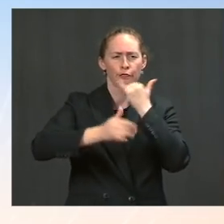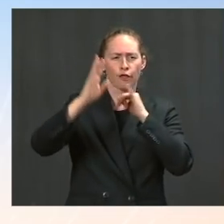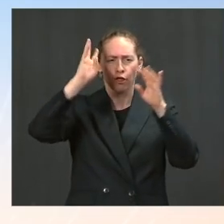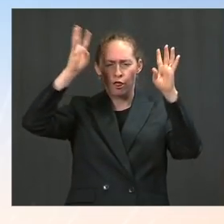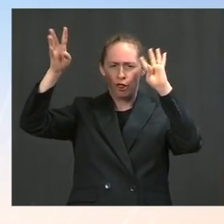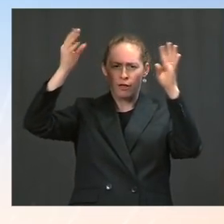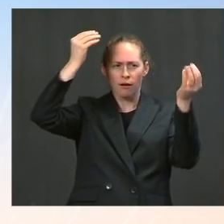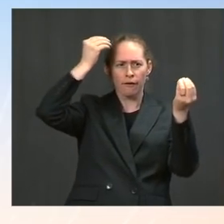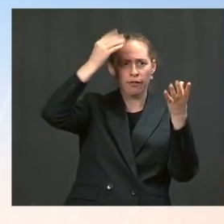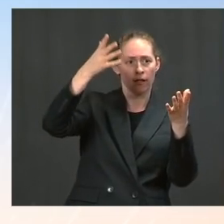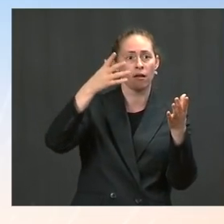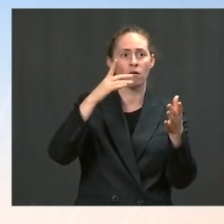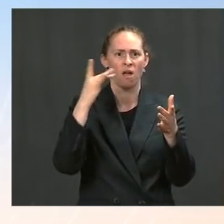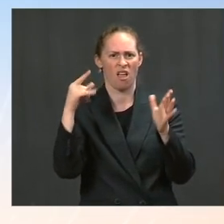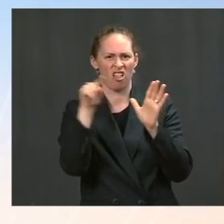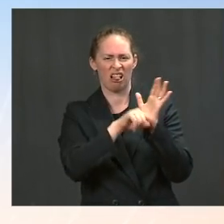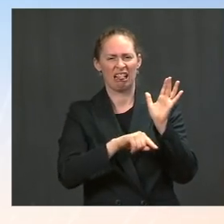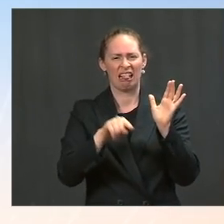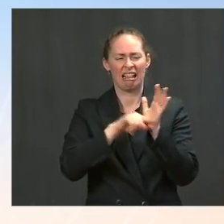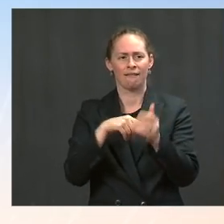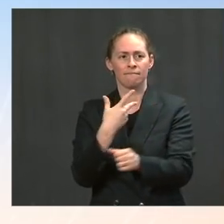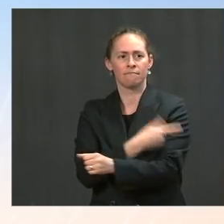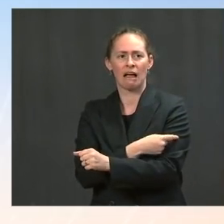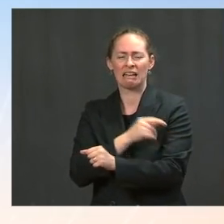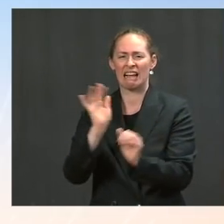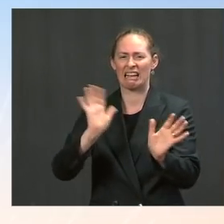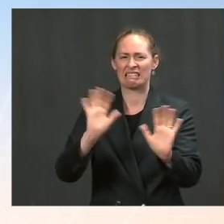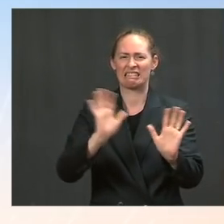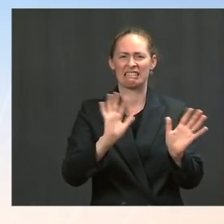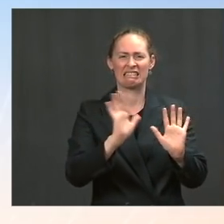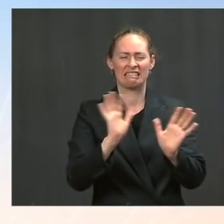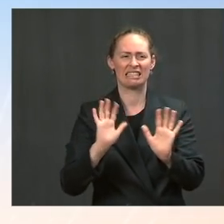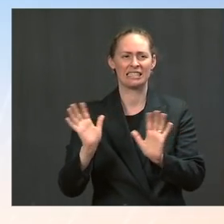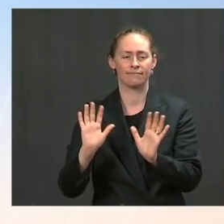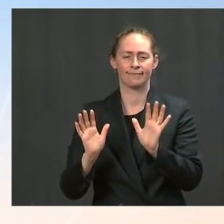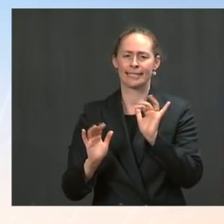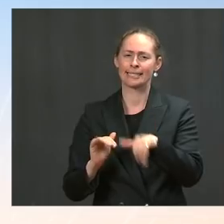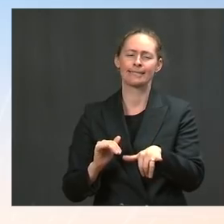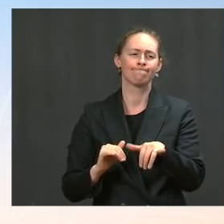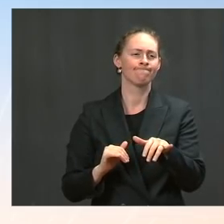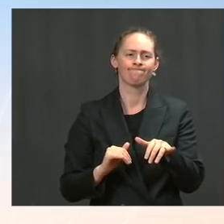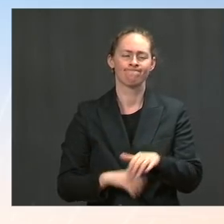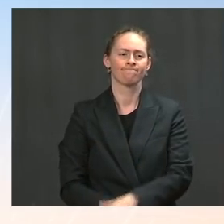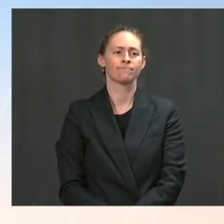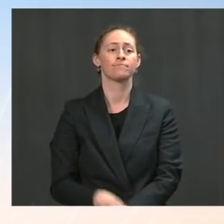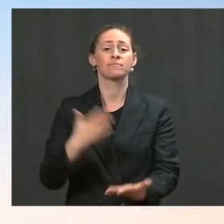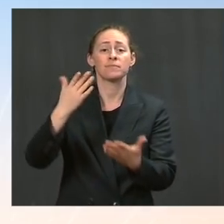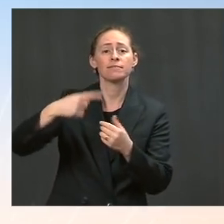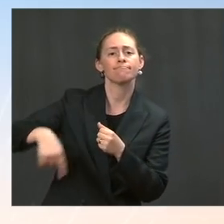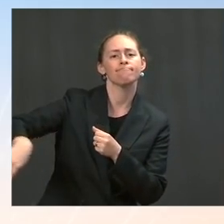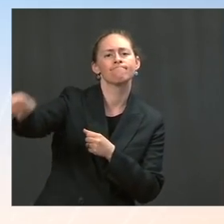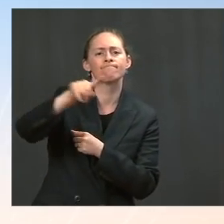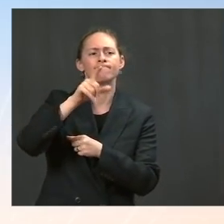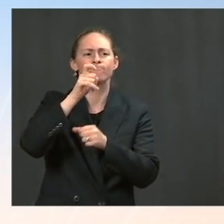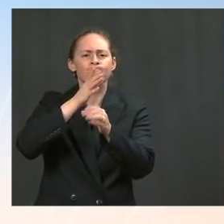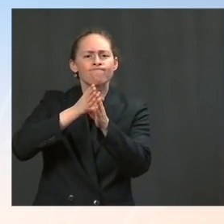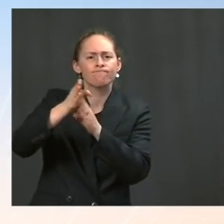to whether it's been formally approved or not. Obviously, that may give medical experts or others some greater level of confidence. We will see.